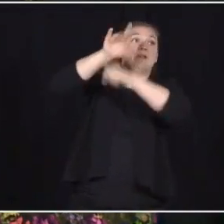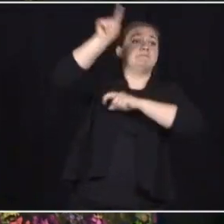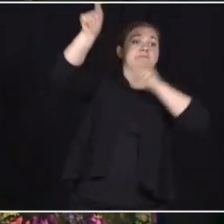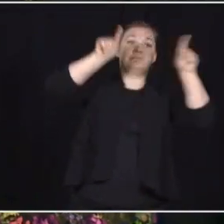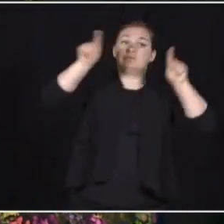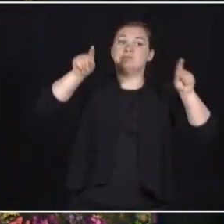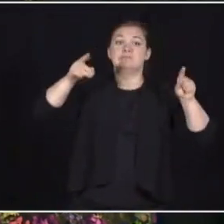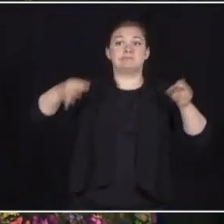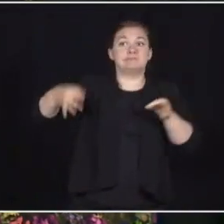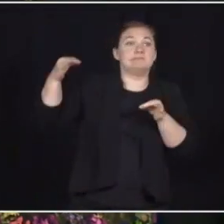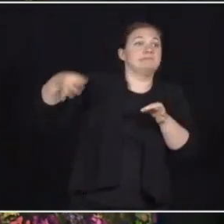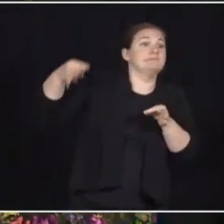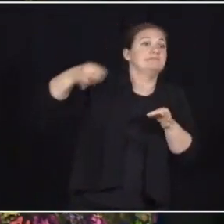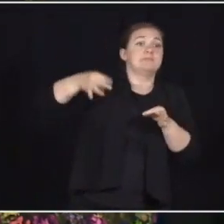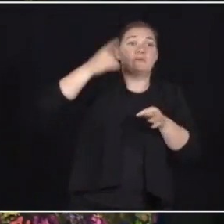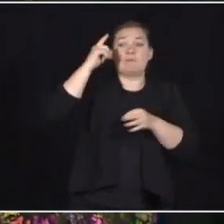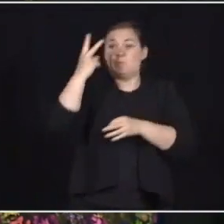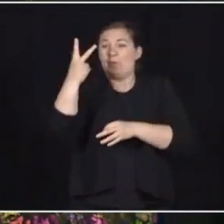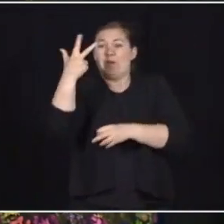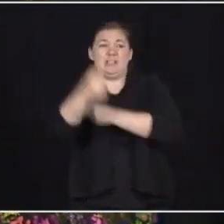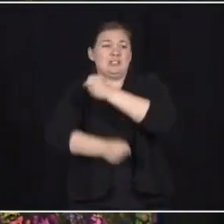them two to four years."